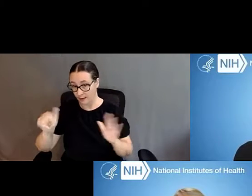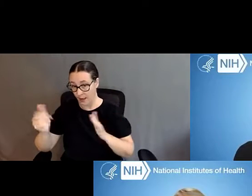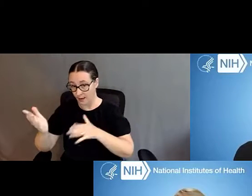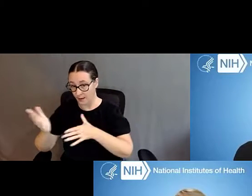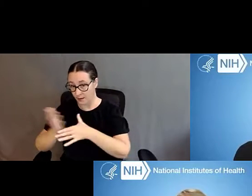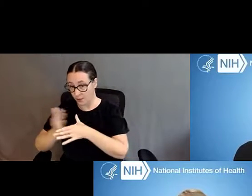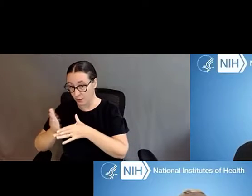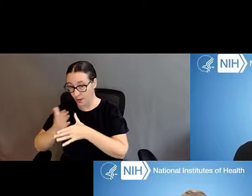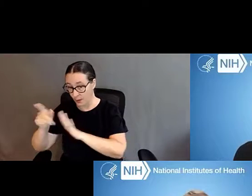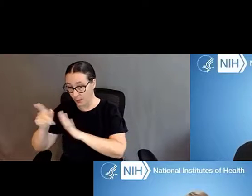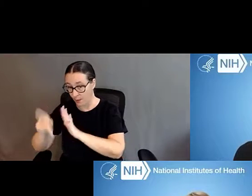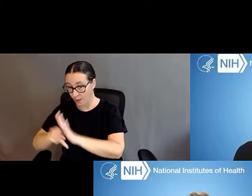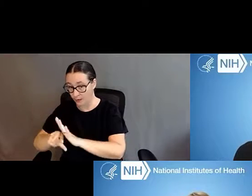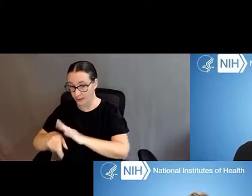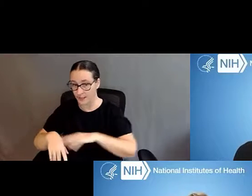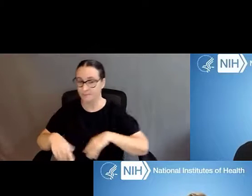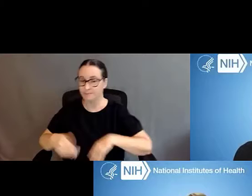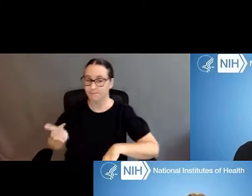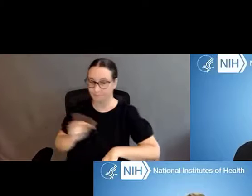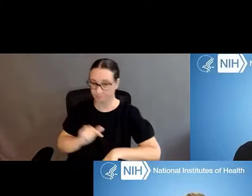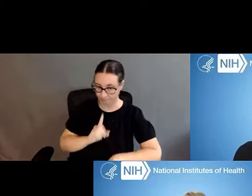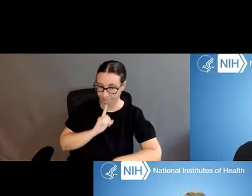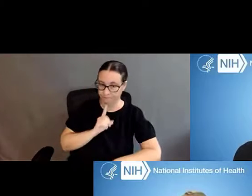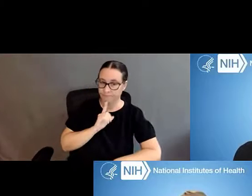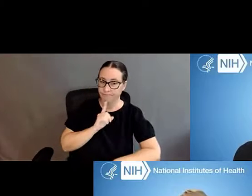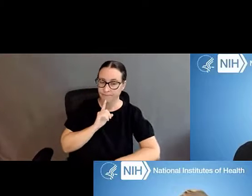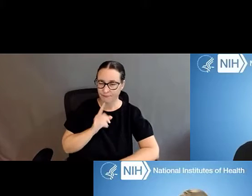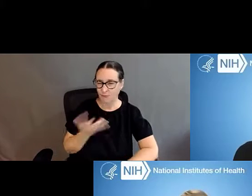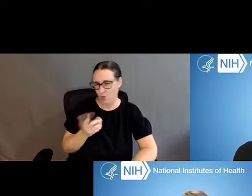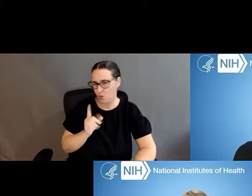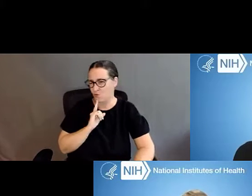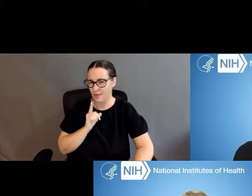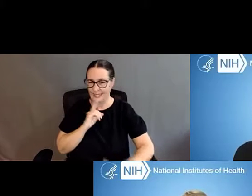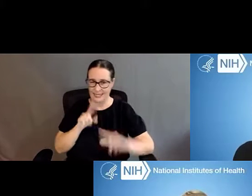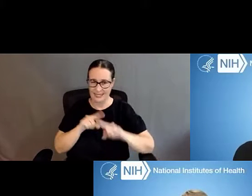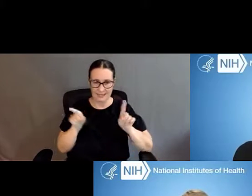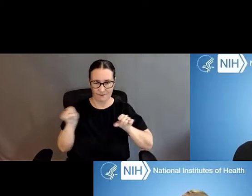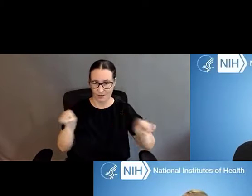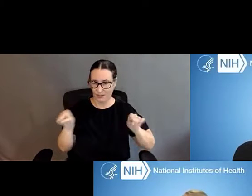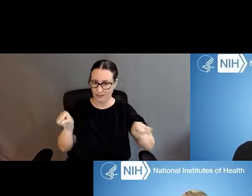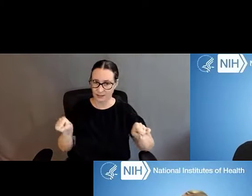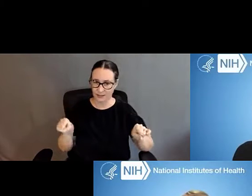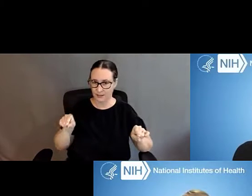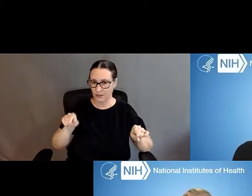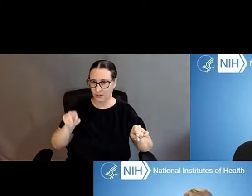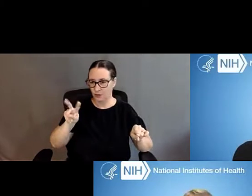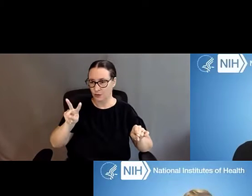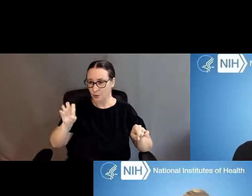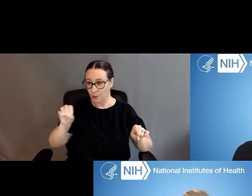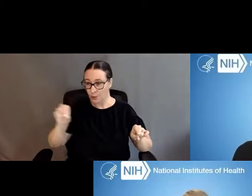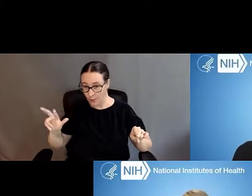Taunton Paine: Sure, thank you. So I think the main difference between the 2003 data sharing policy and the 2020